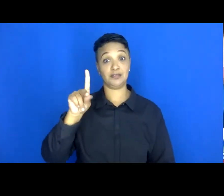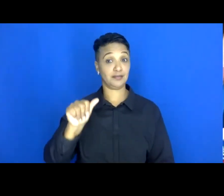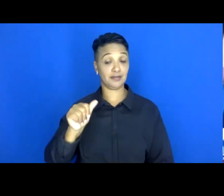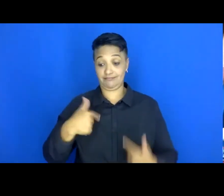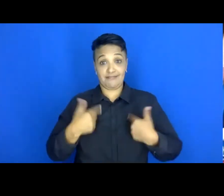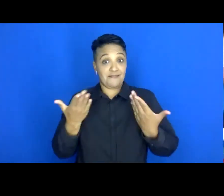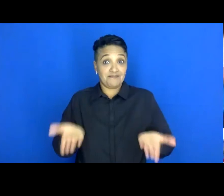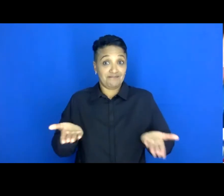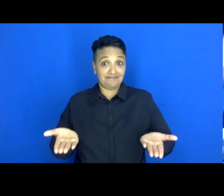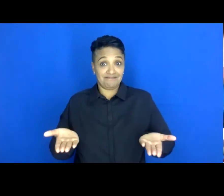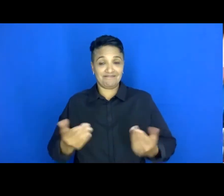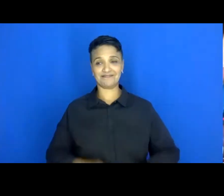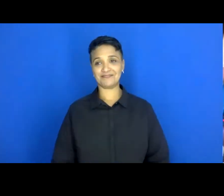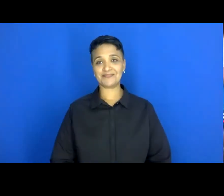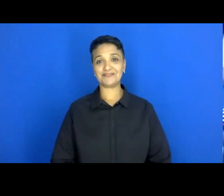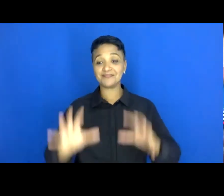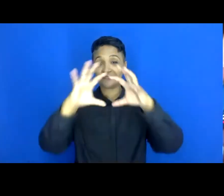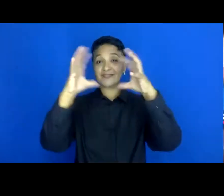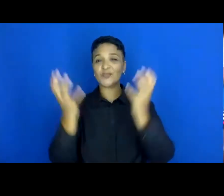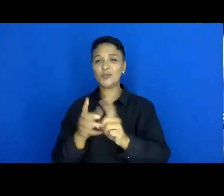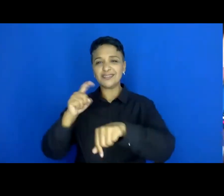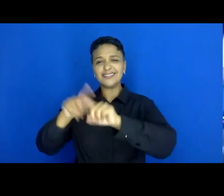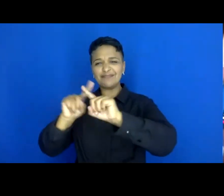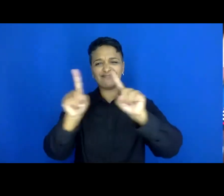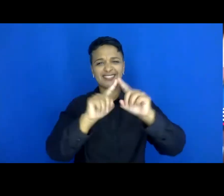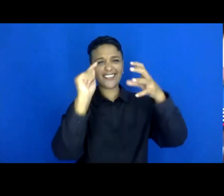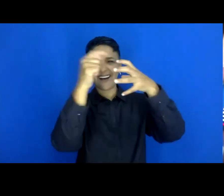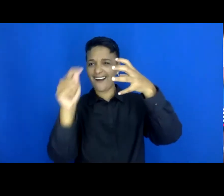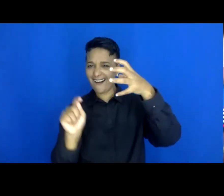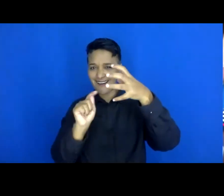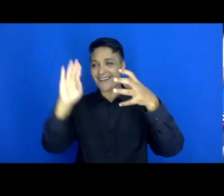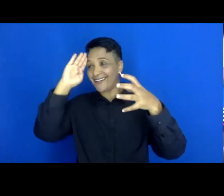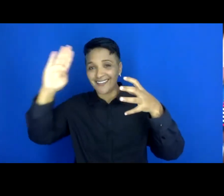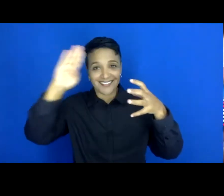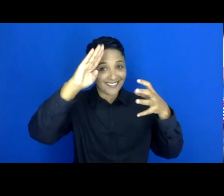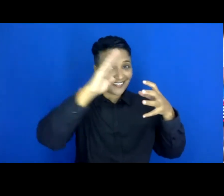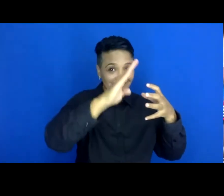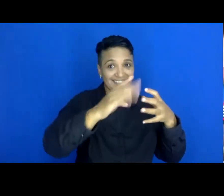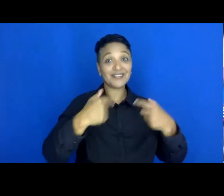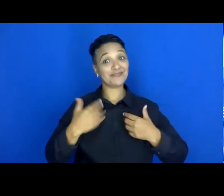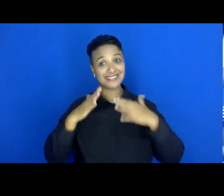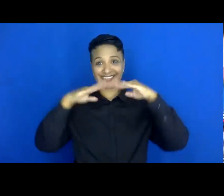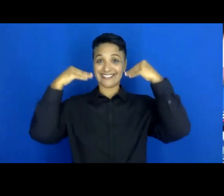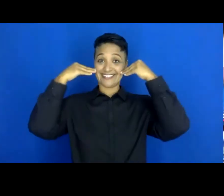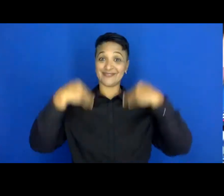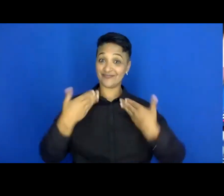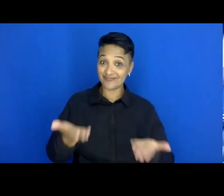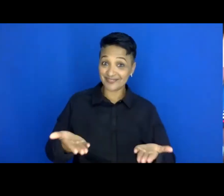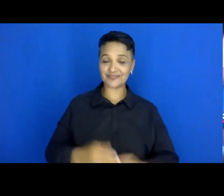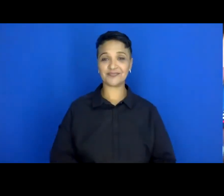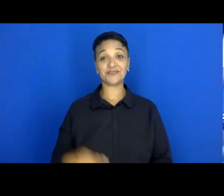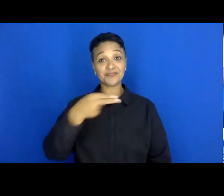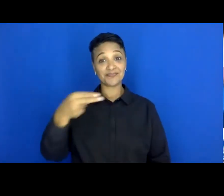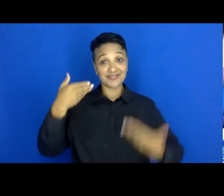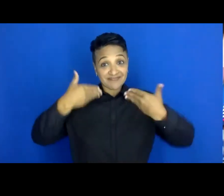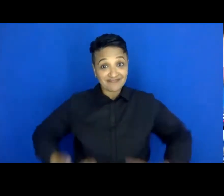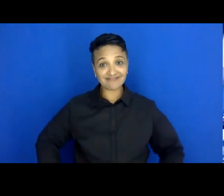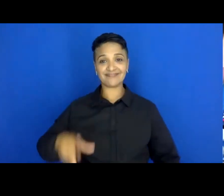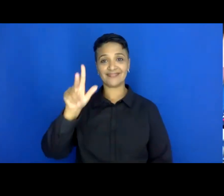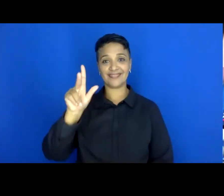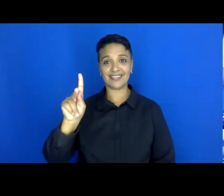good afternoon good evening good morning i'm happy to be here my name is kato mark